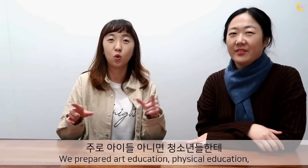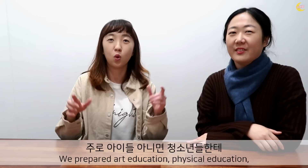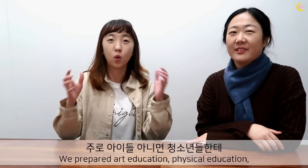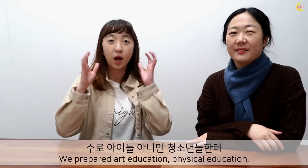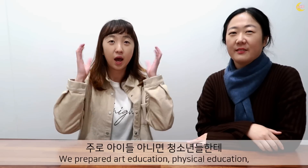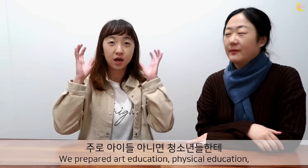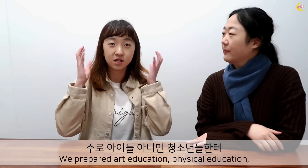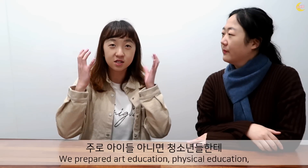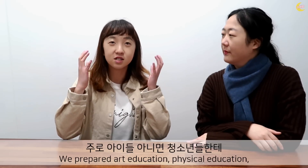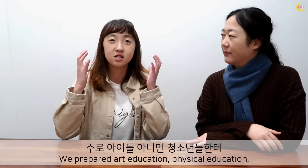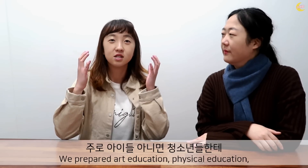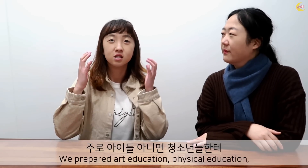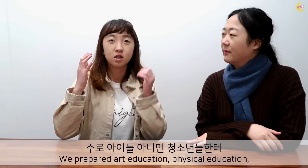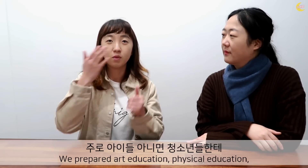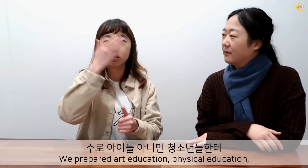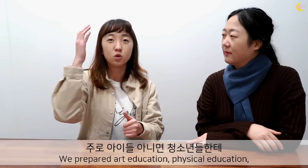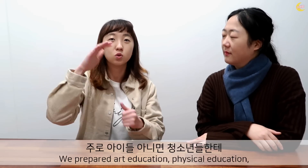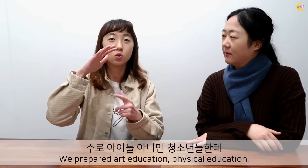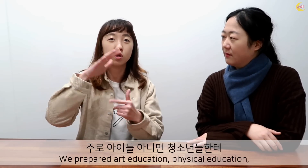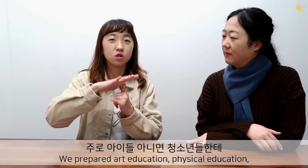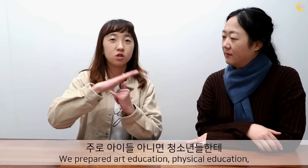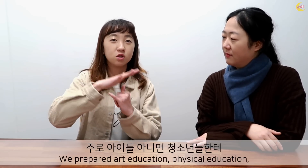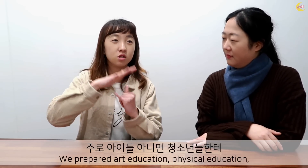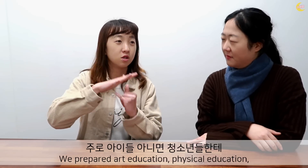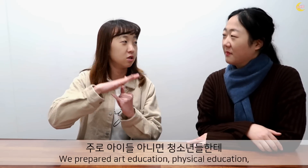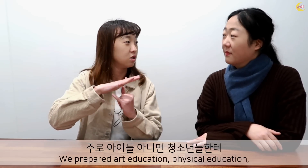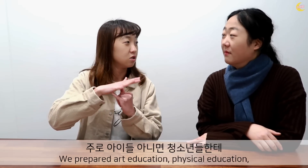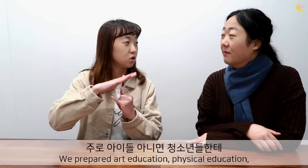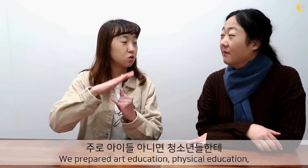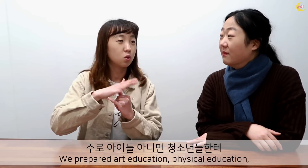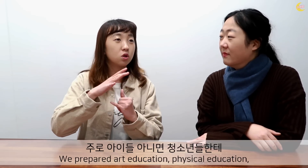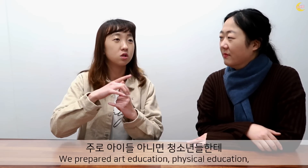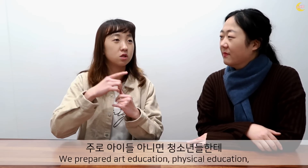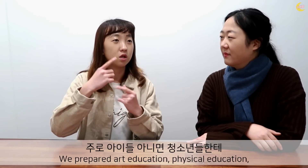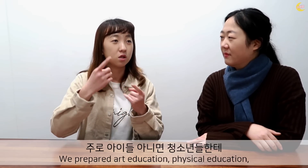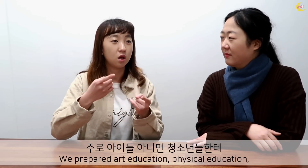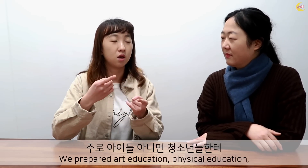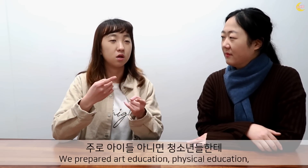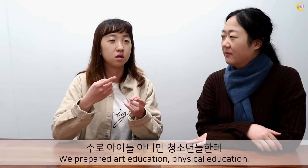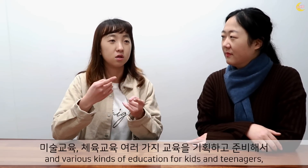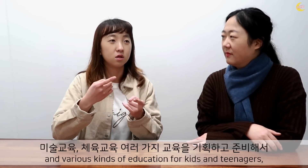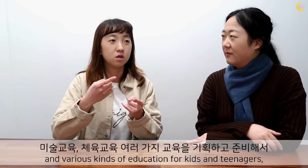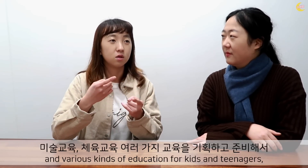We prepared art education, physical education,